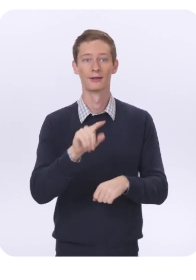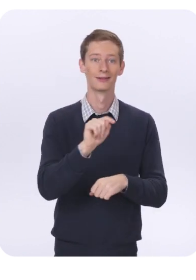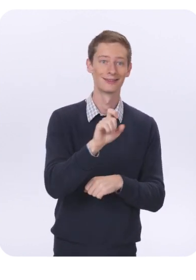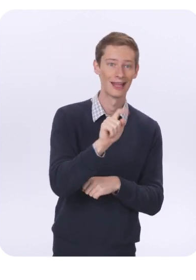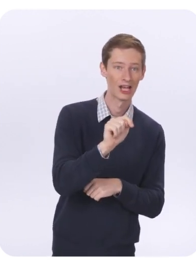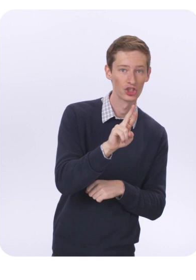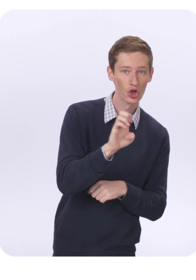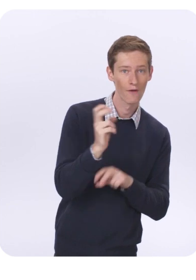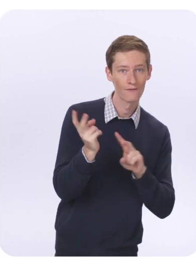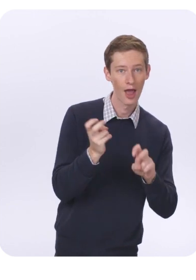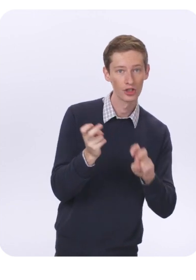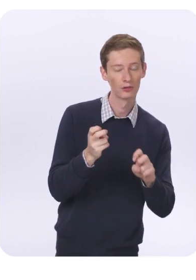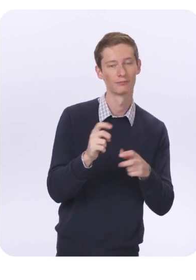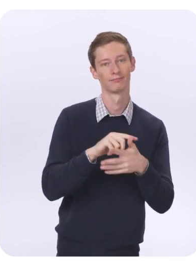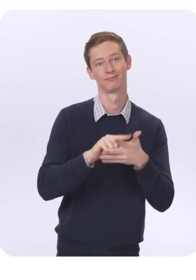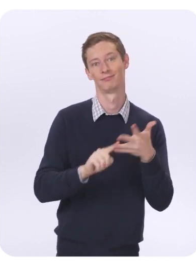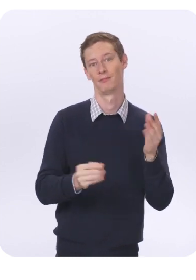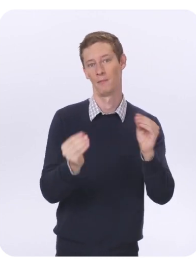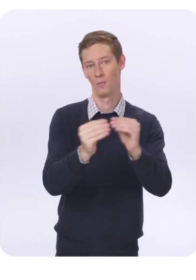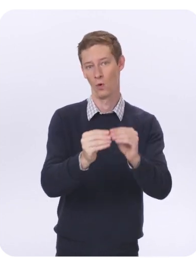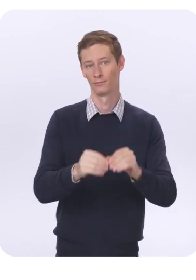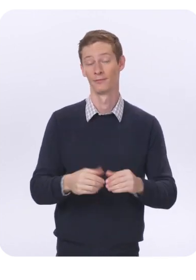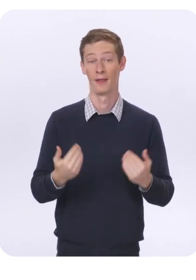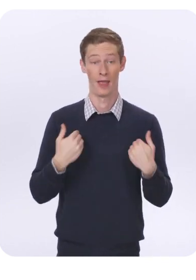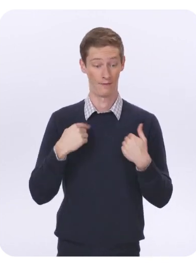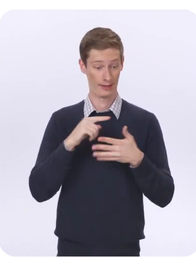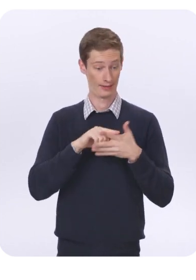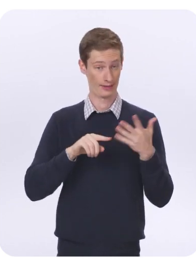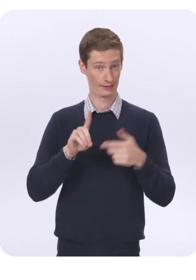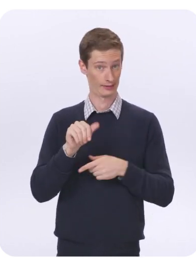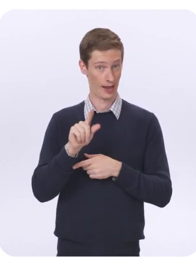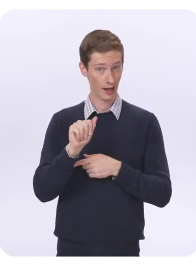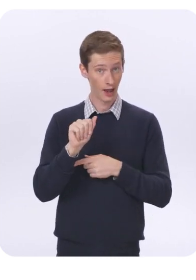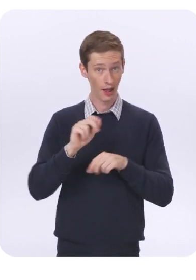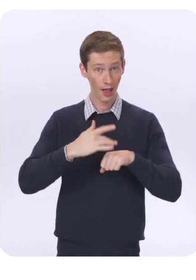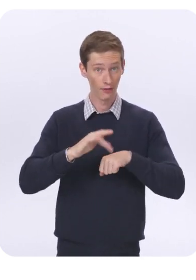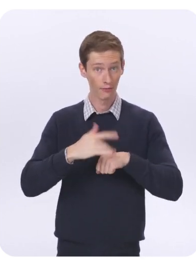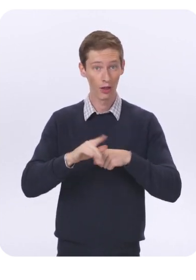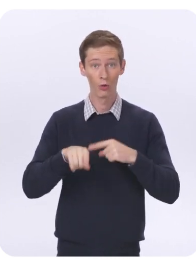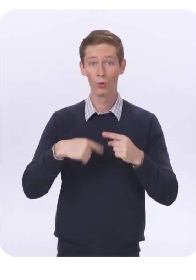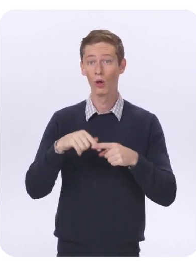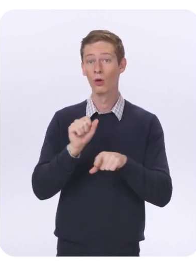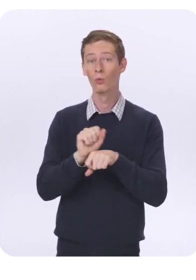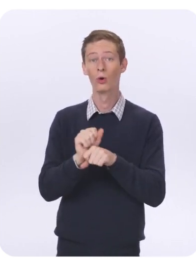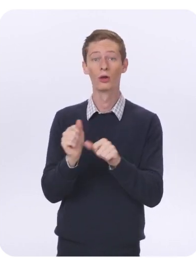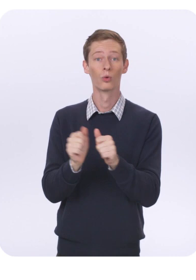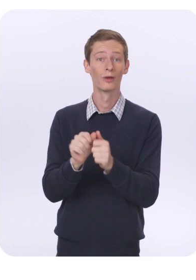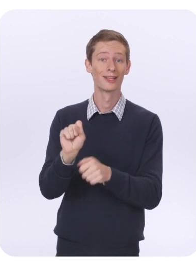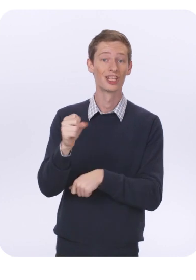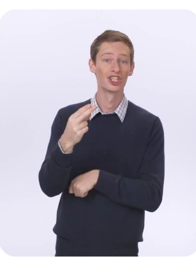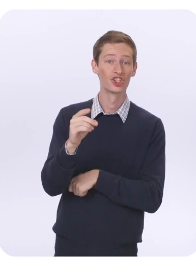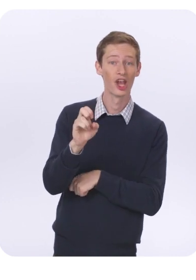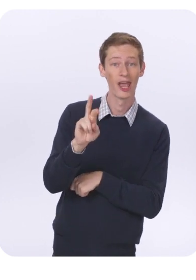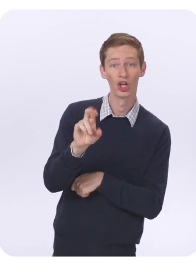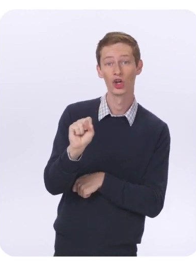Having this data in hand when altering shaders or working materials is crucial to determine the complexity of the final work.